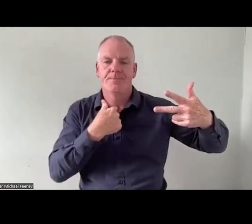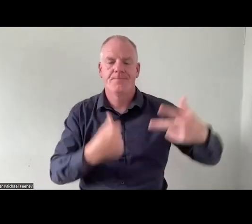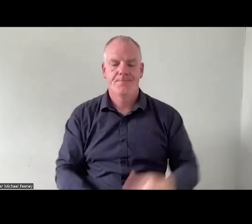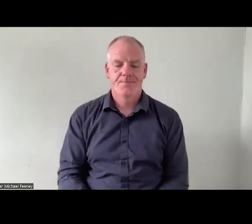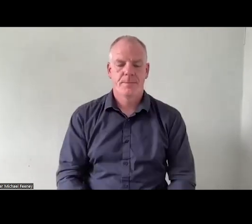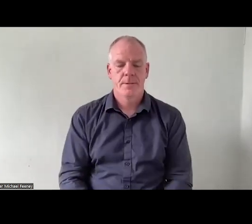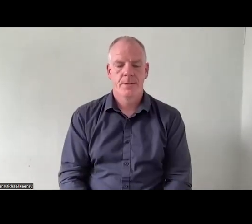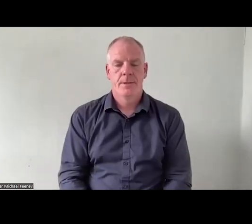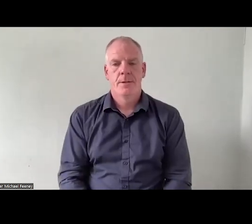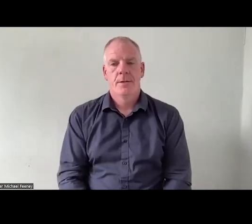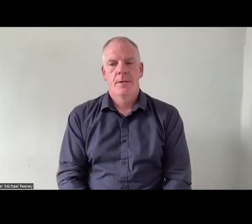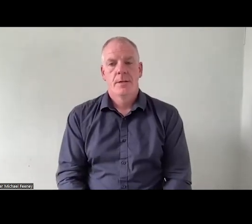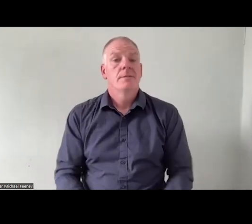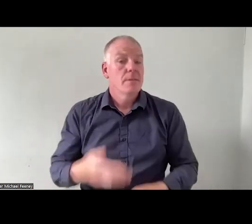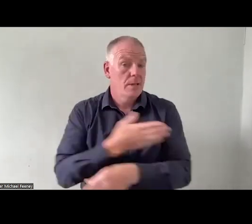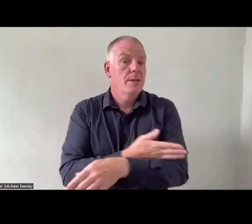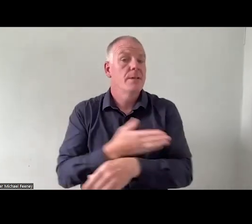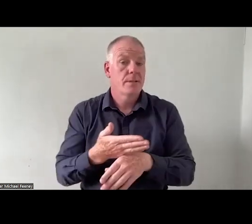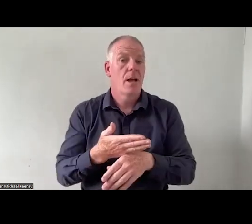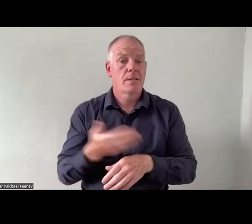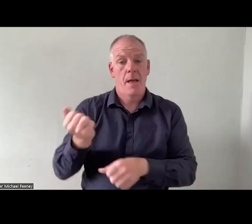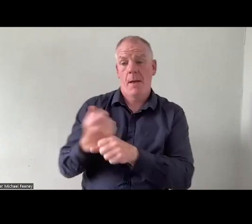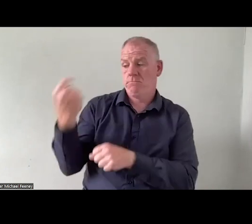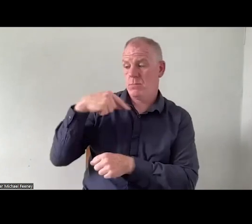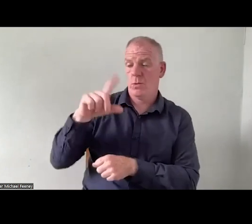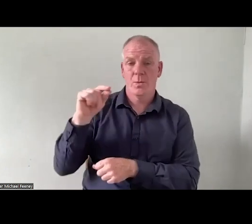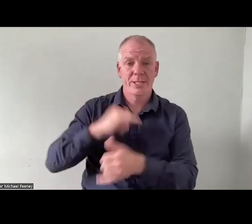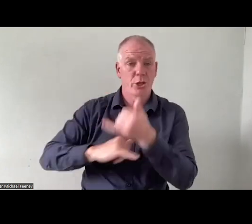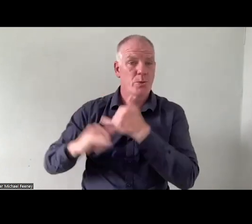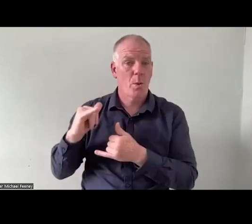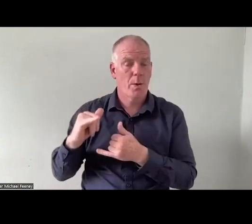And that's how we started about 20 years ago with Stagetext,